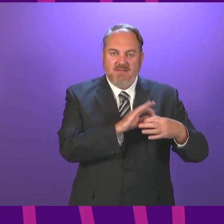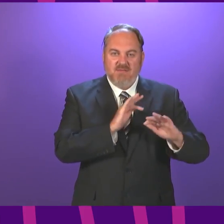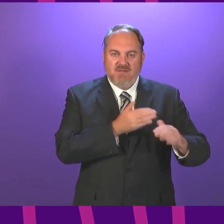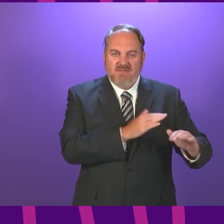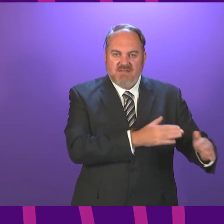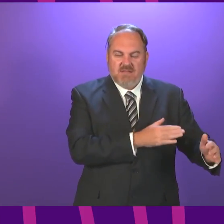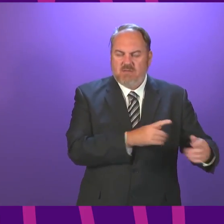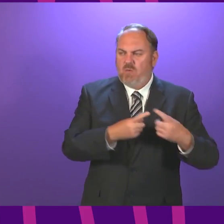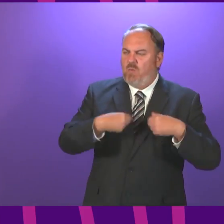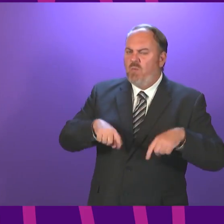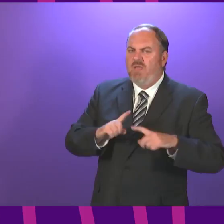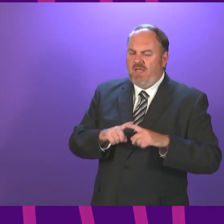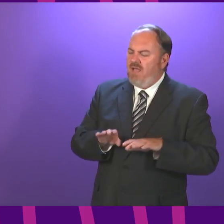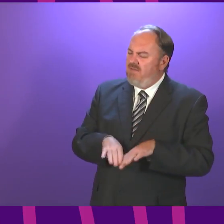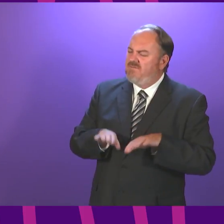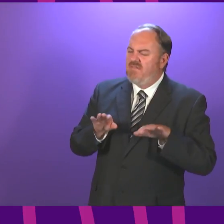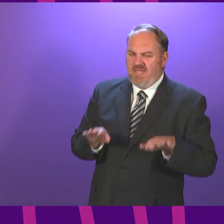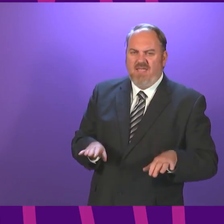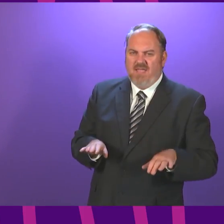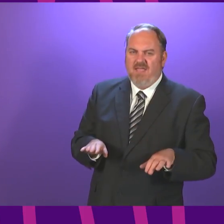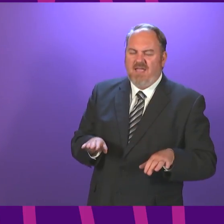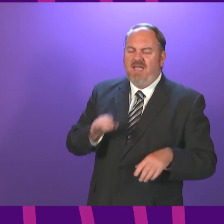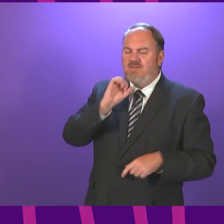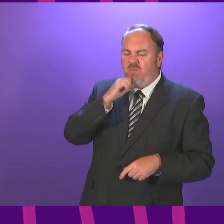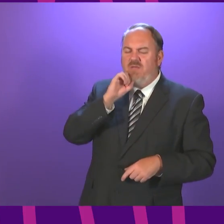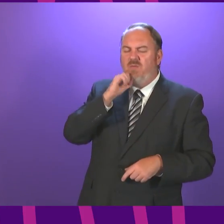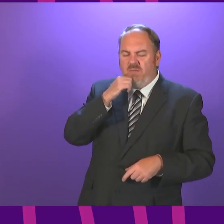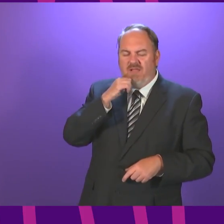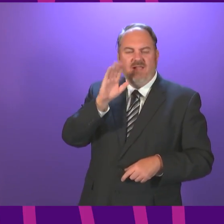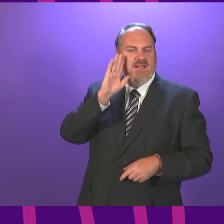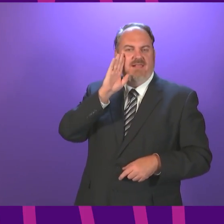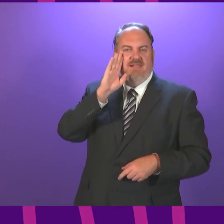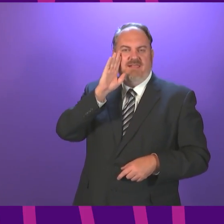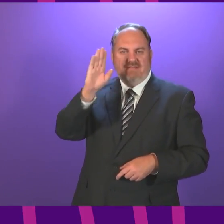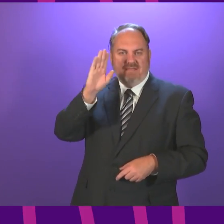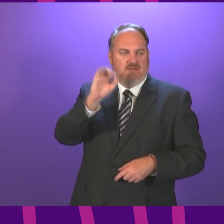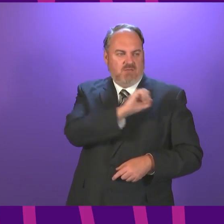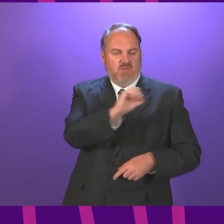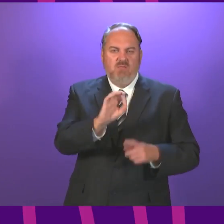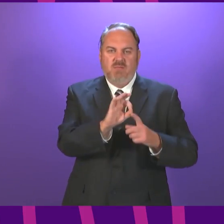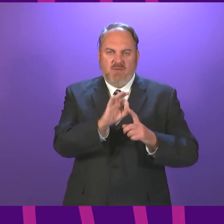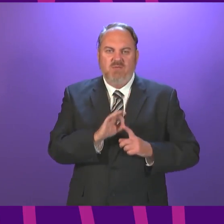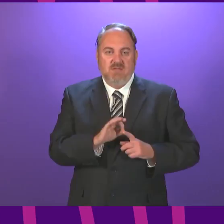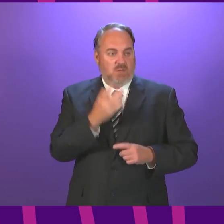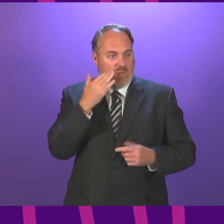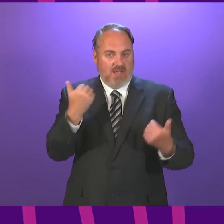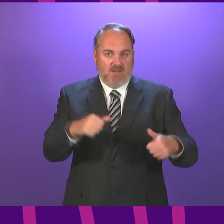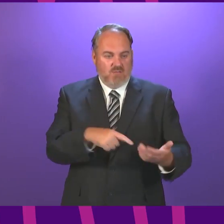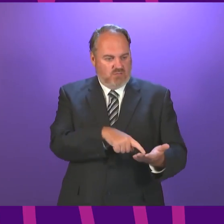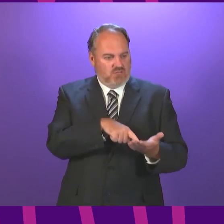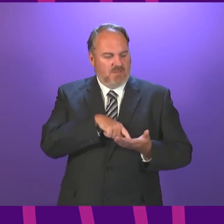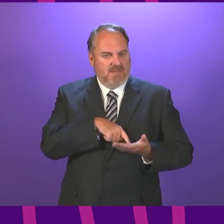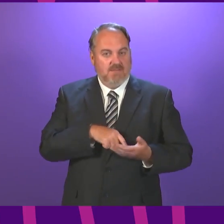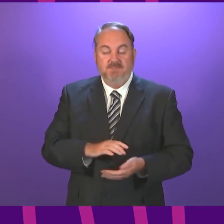give fair and serious consideration to detailed and serious work when it comes forward.